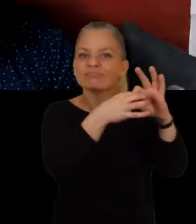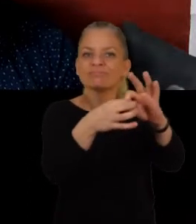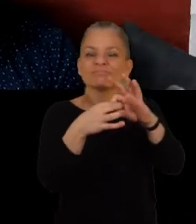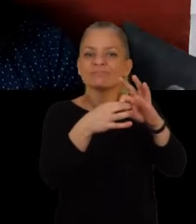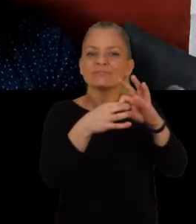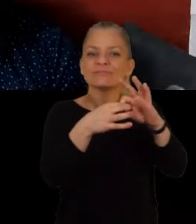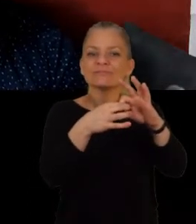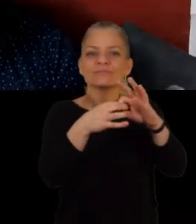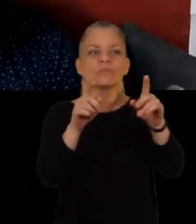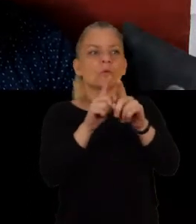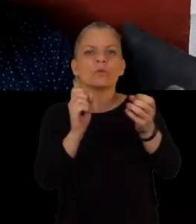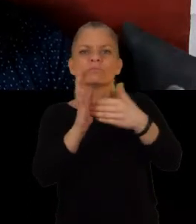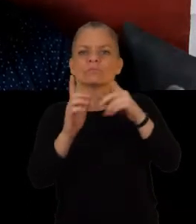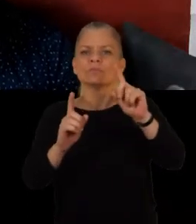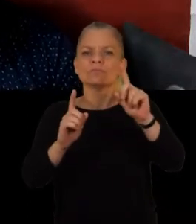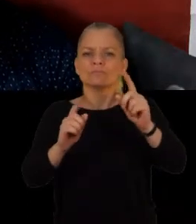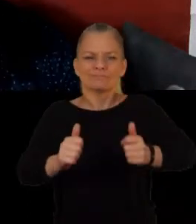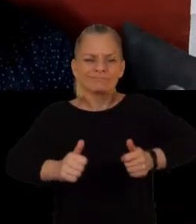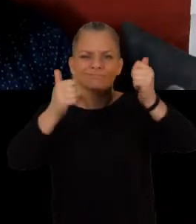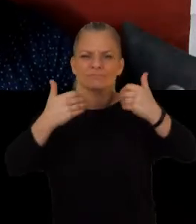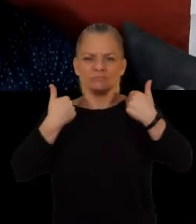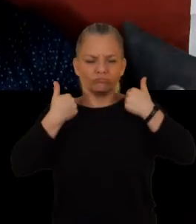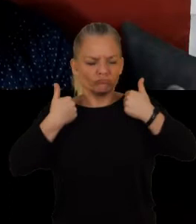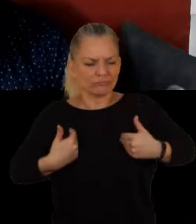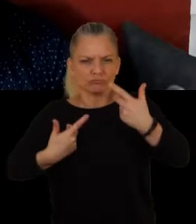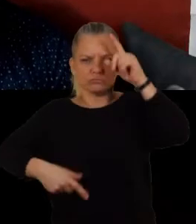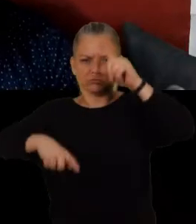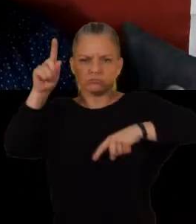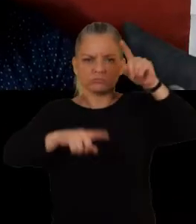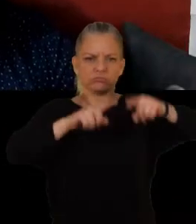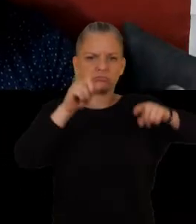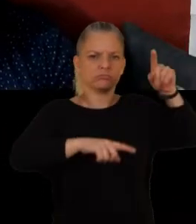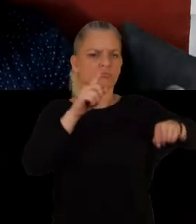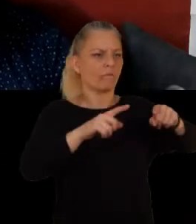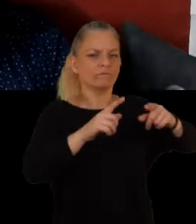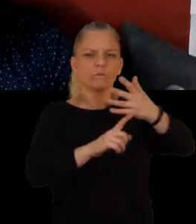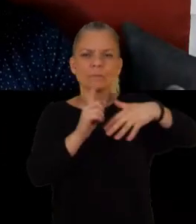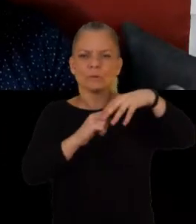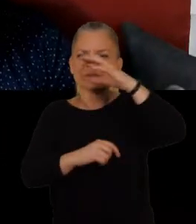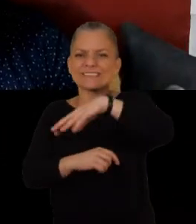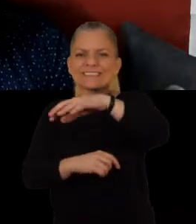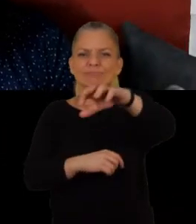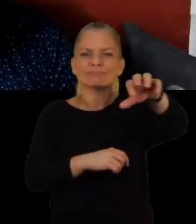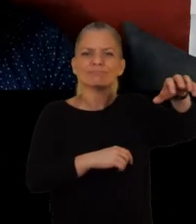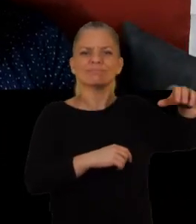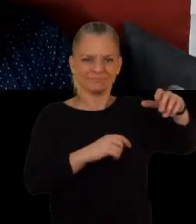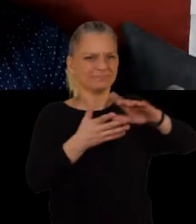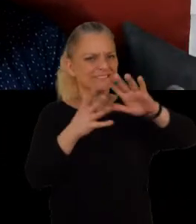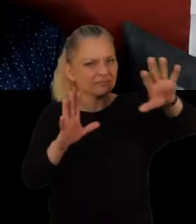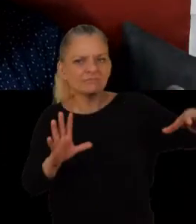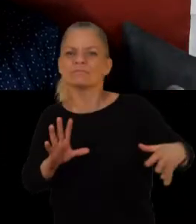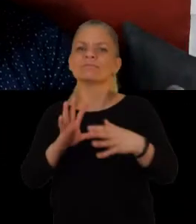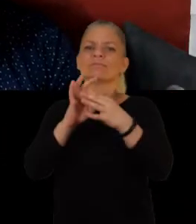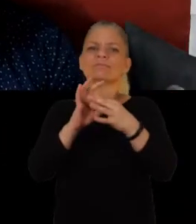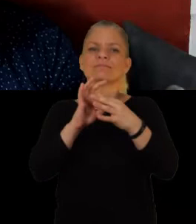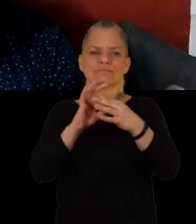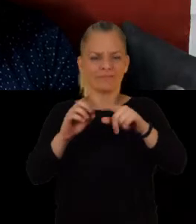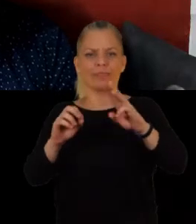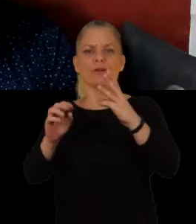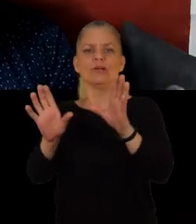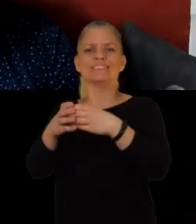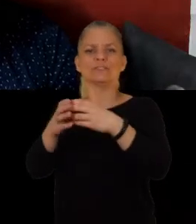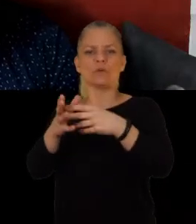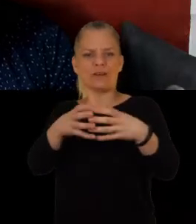using sold them but we also have a good um a rich developments wide variety within our communities